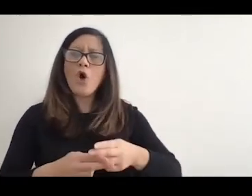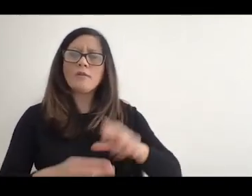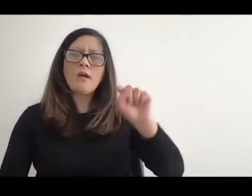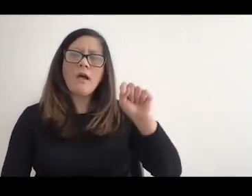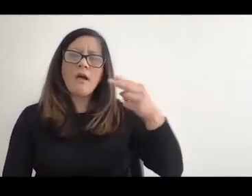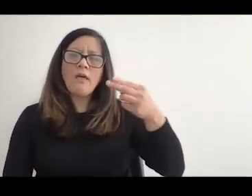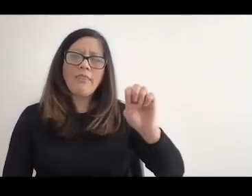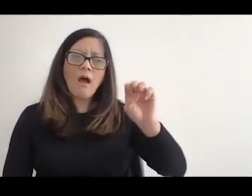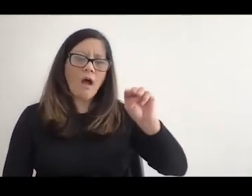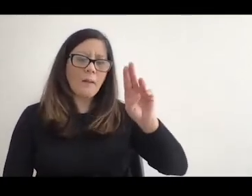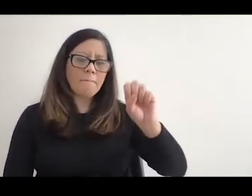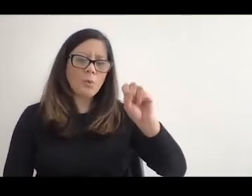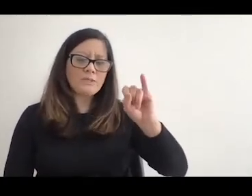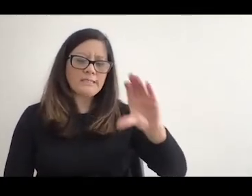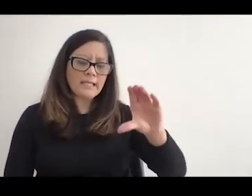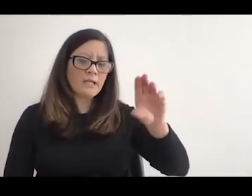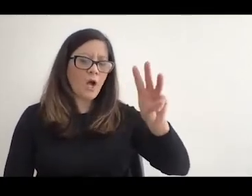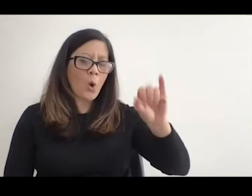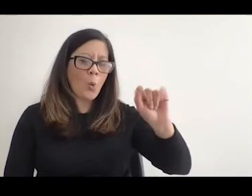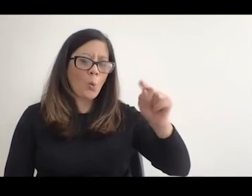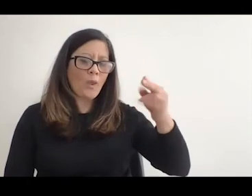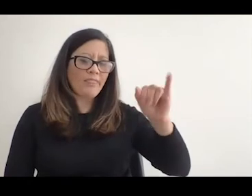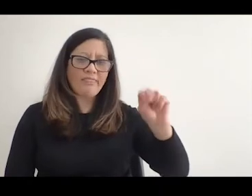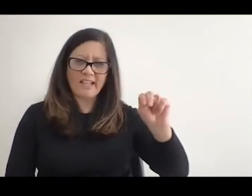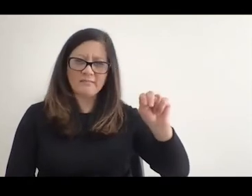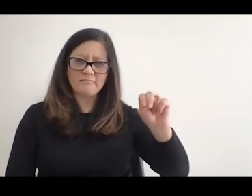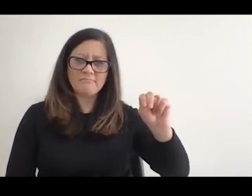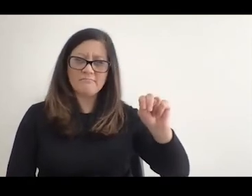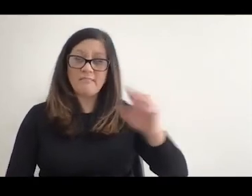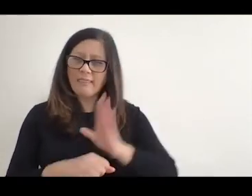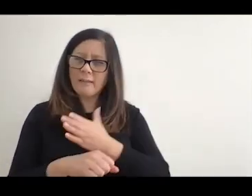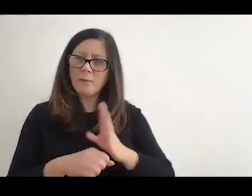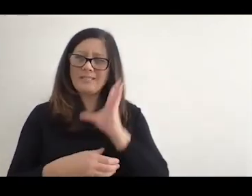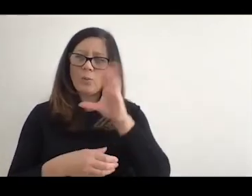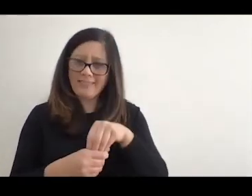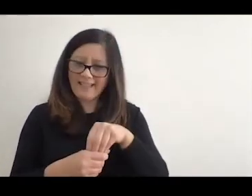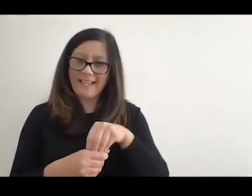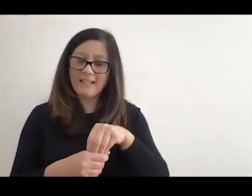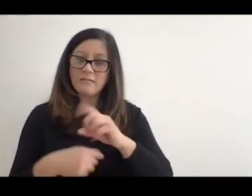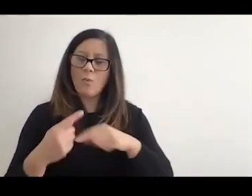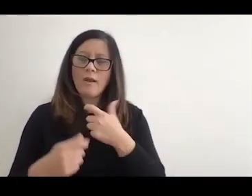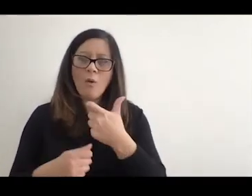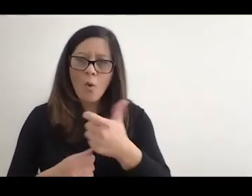and, I was blown away when I first learned about this film. I was going through my disability